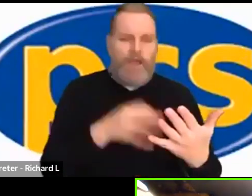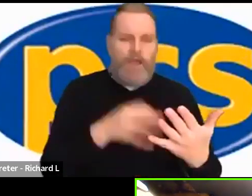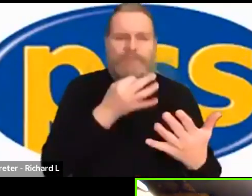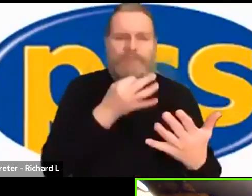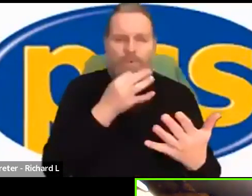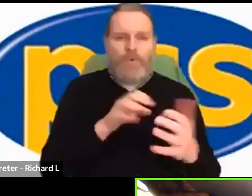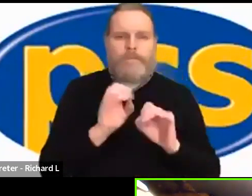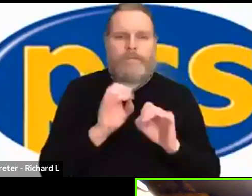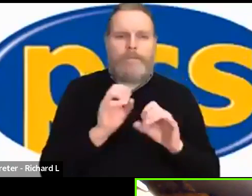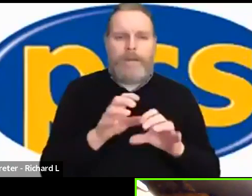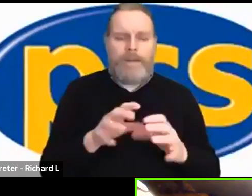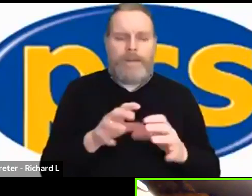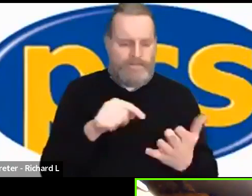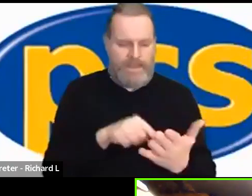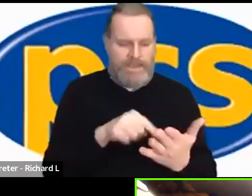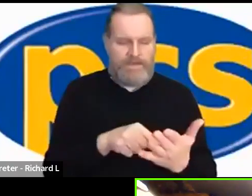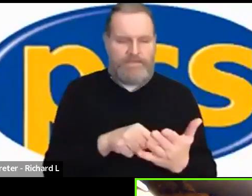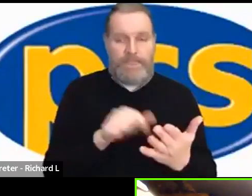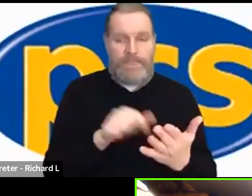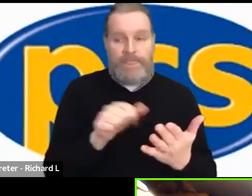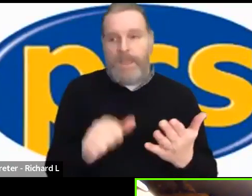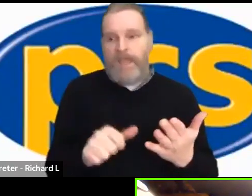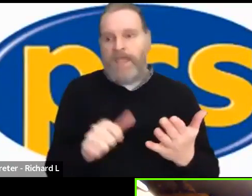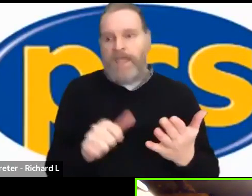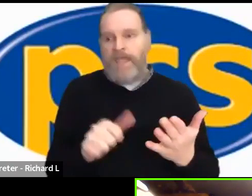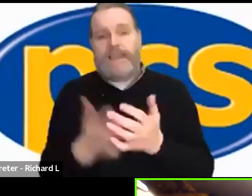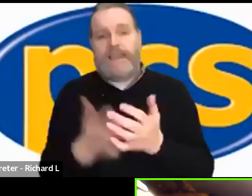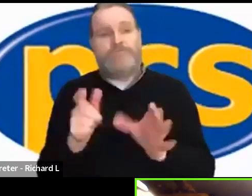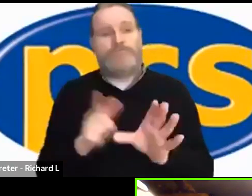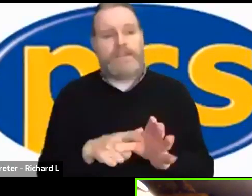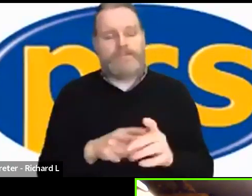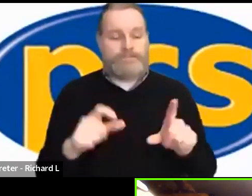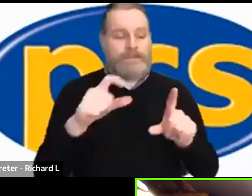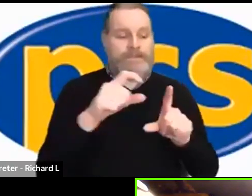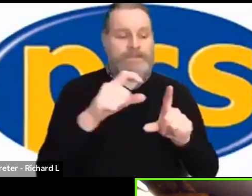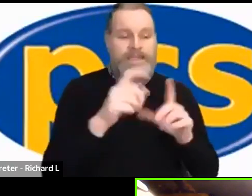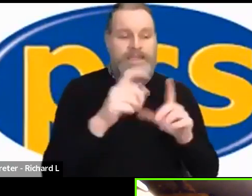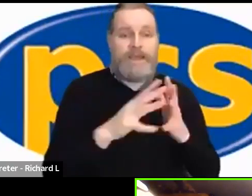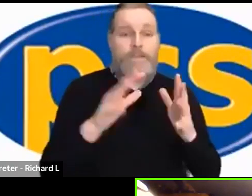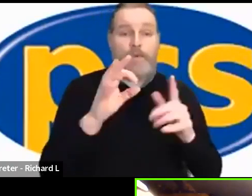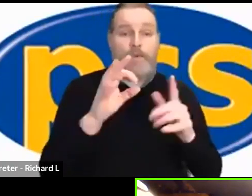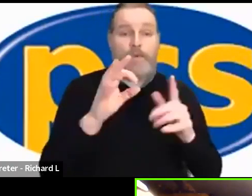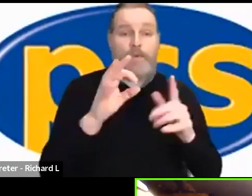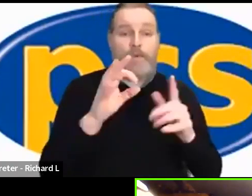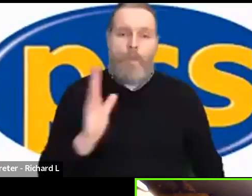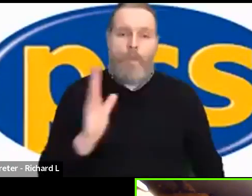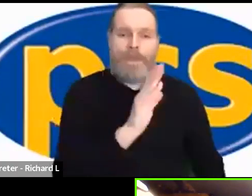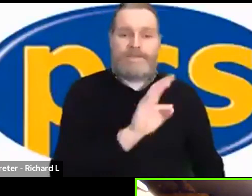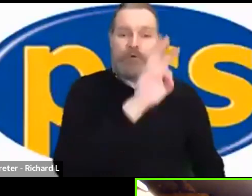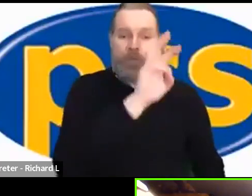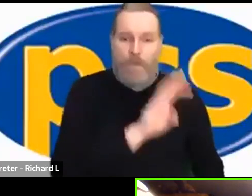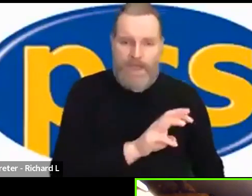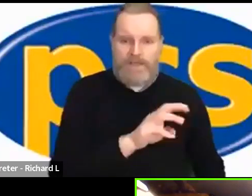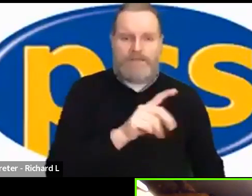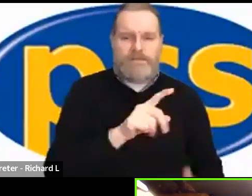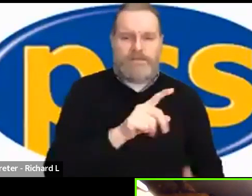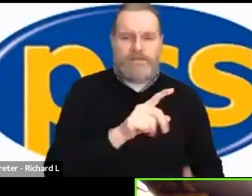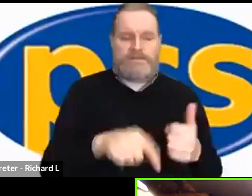gonna just read out a few solid items solid outs before, and I outs before, and I introduce Gary. So Gary. So solidarity, So solidarity from DVD